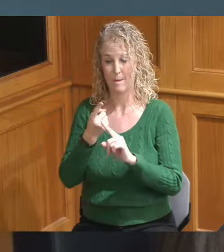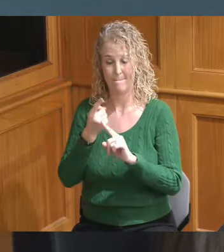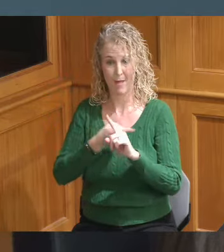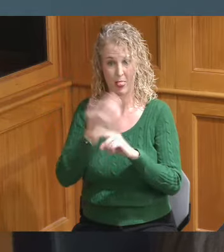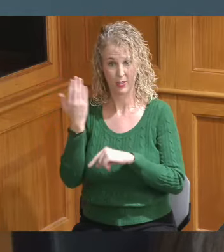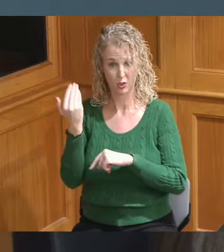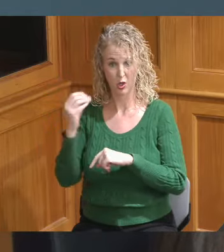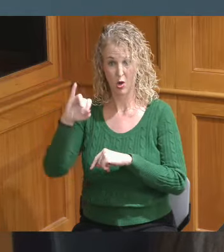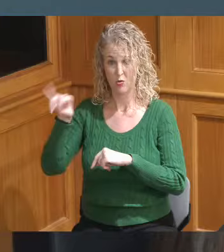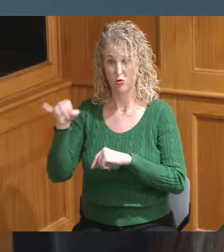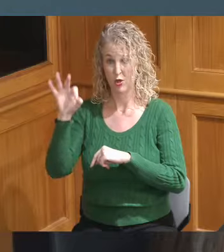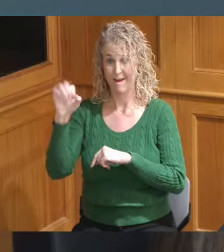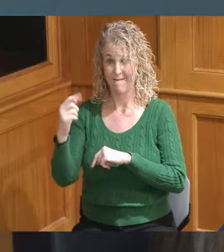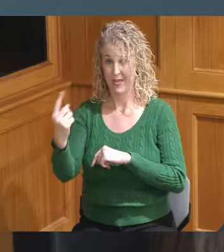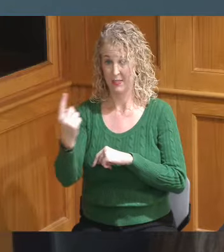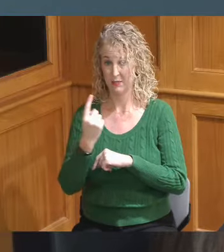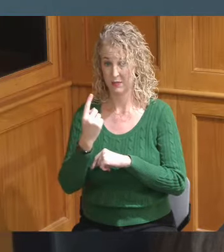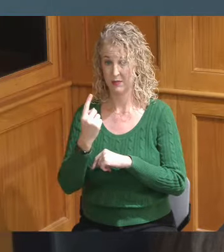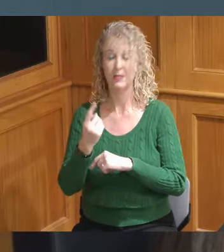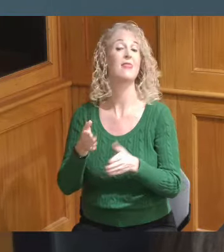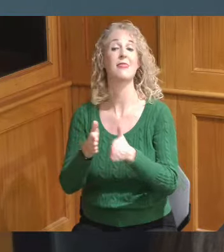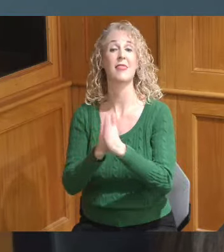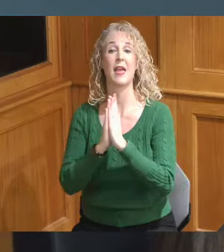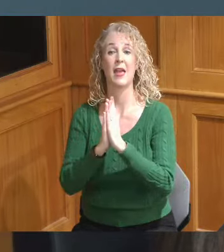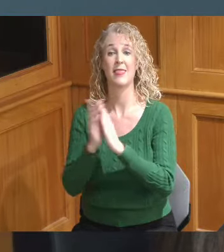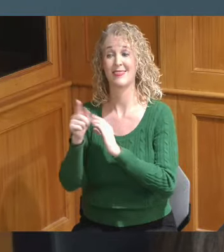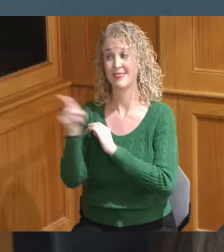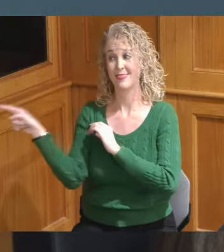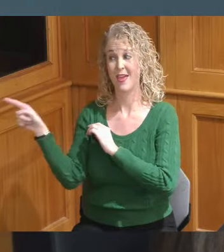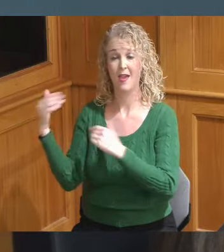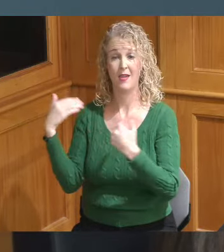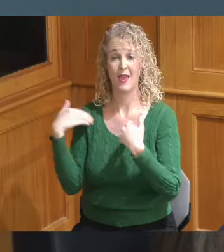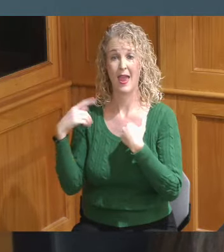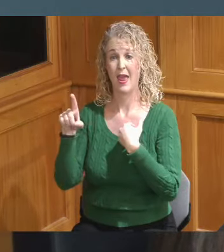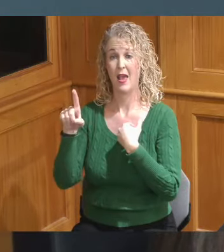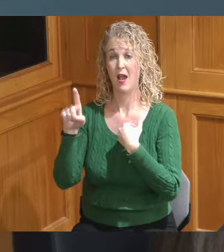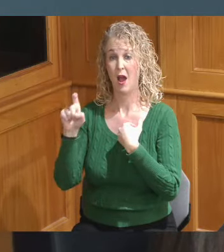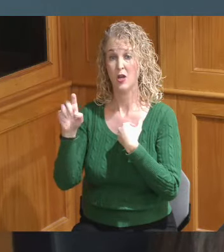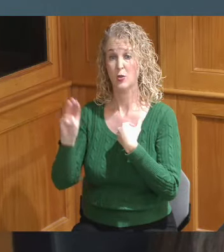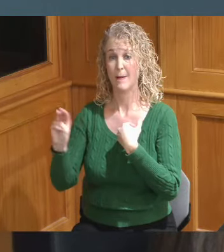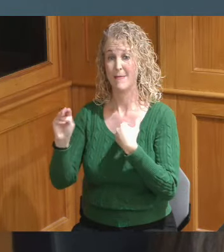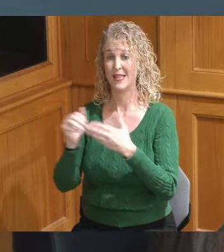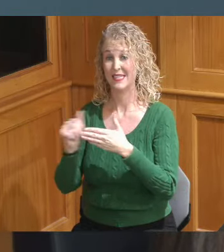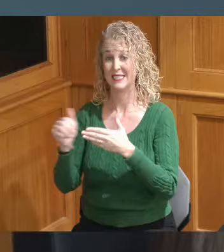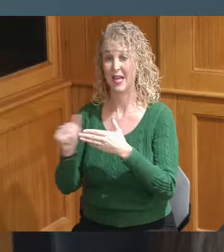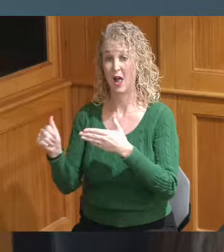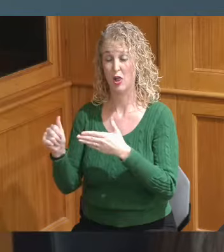JFS came in here and they had a hund00 million reserves and there was some talk about why don't